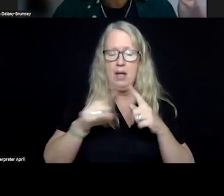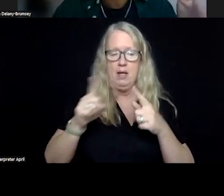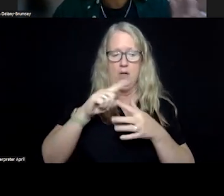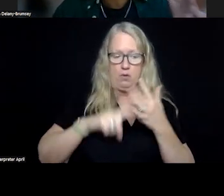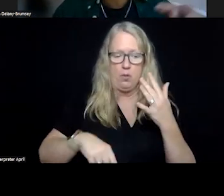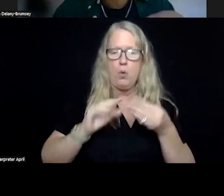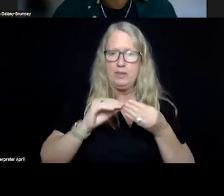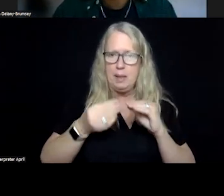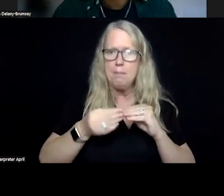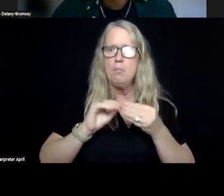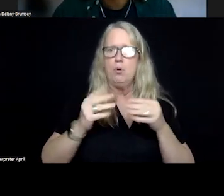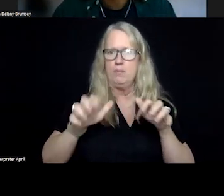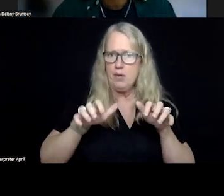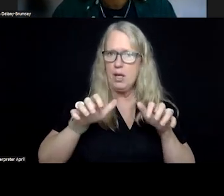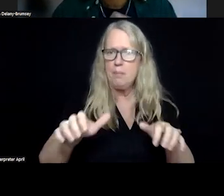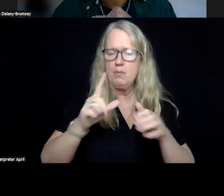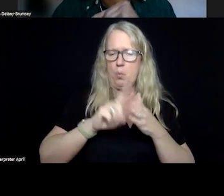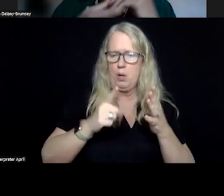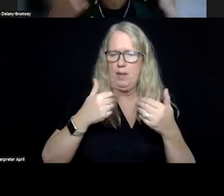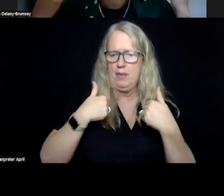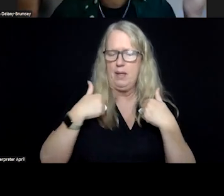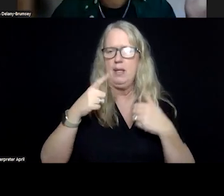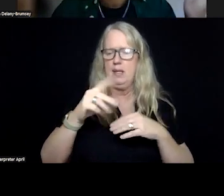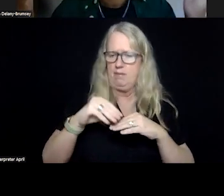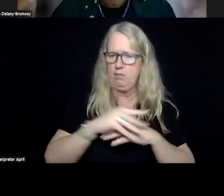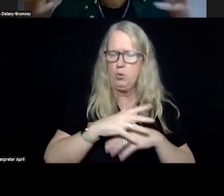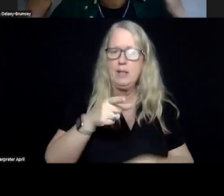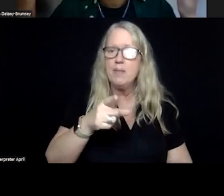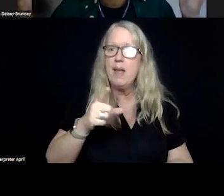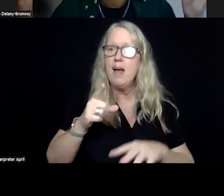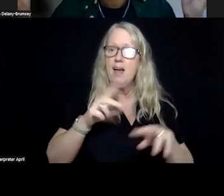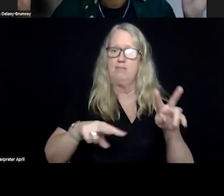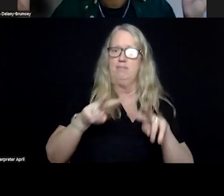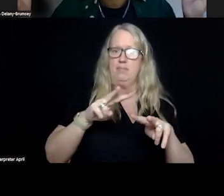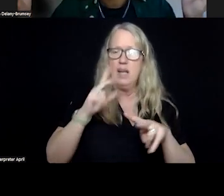MEMBERS THAT, THAT CONTENT WAS VIEWED AN ADDITIONAL 800,000